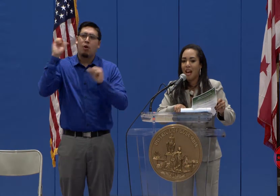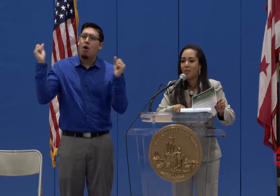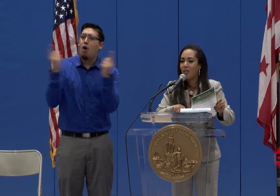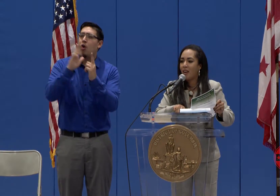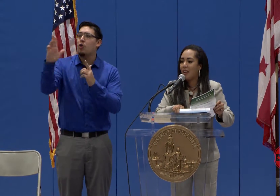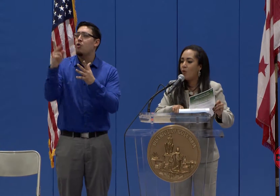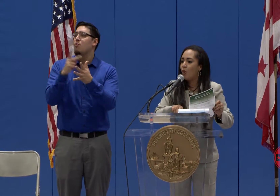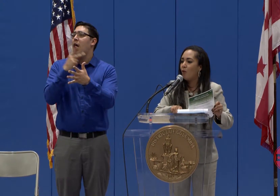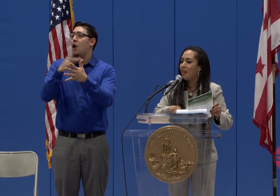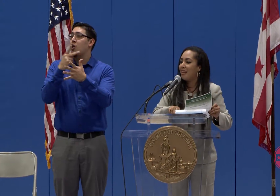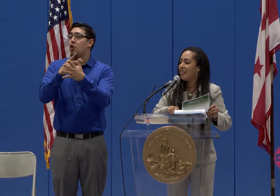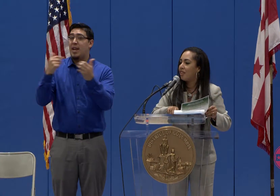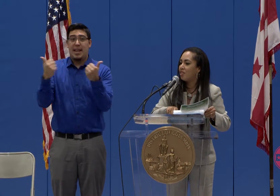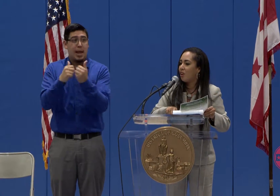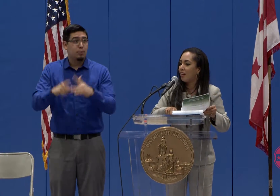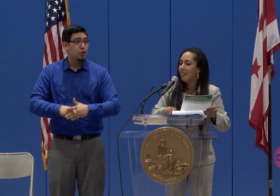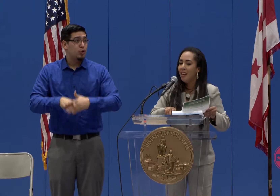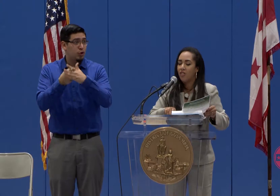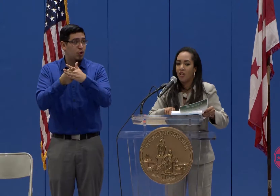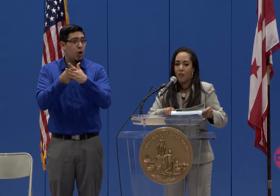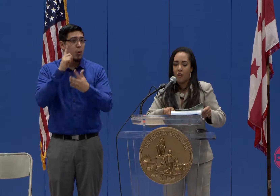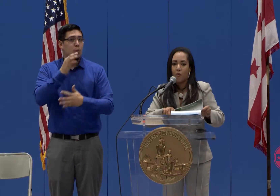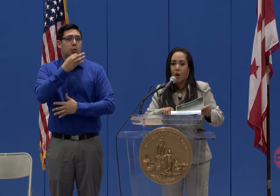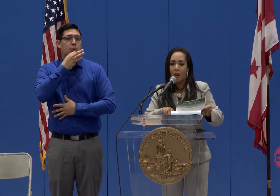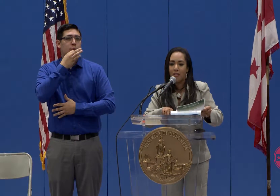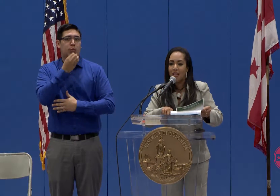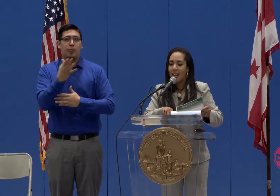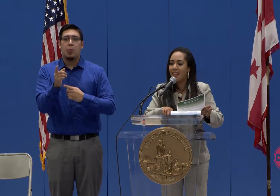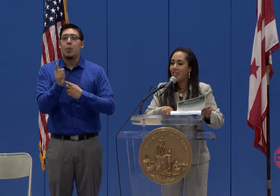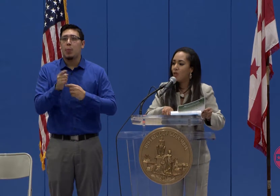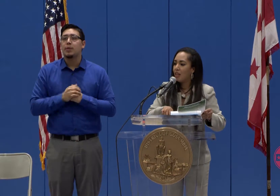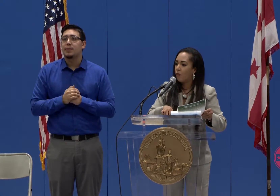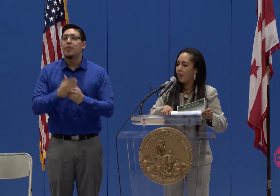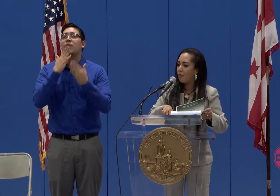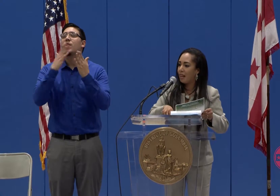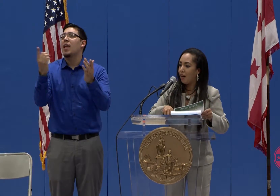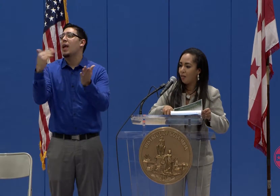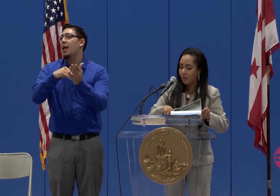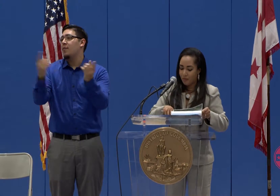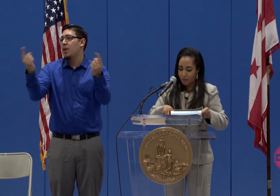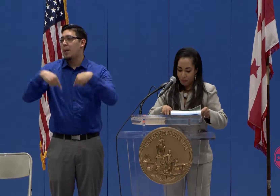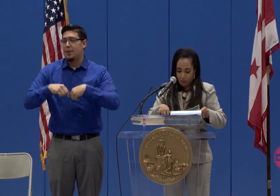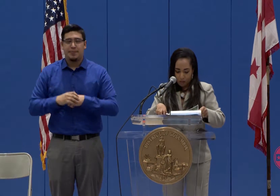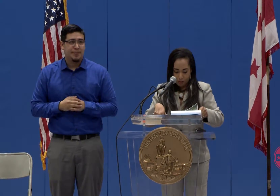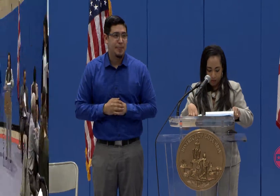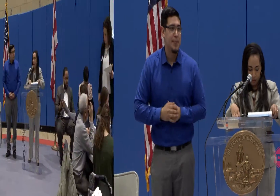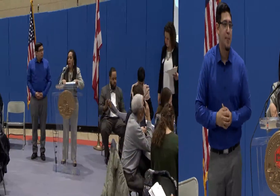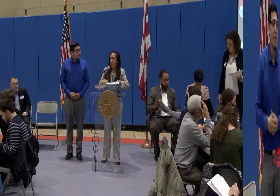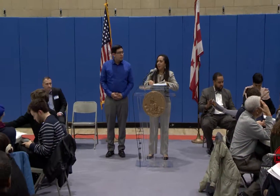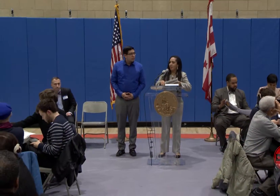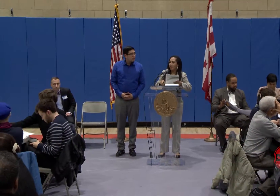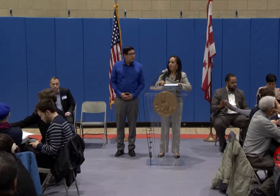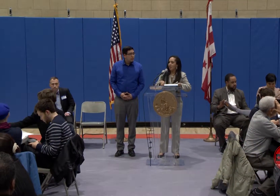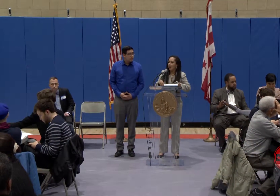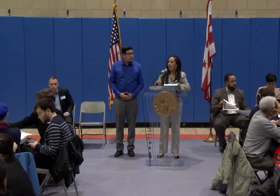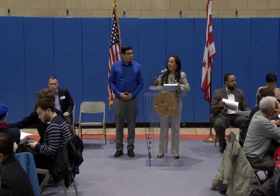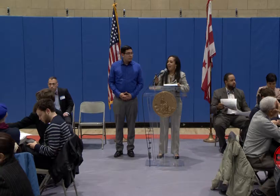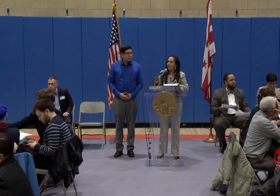GAME STARTED AND WE WILL BE GETTING STARTED IN JUST A FEW MOMENTS AND THANK YOU AGAIN FOR COMING OUT.